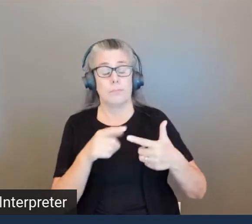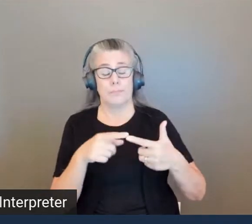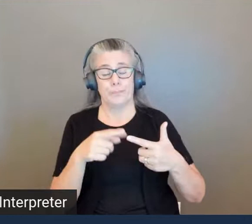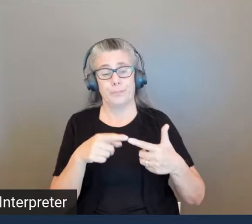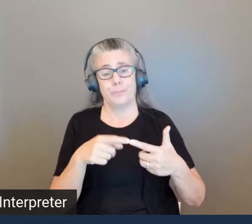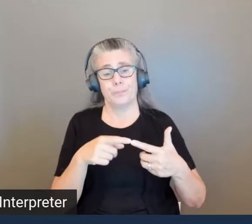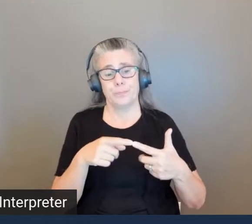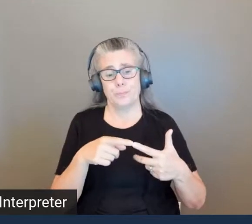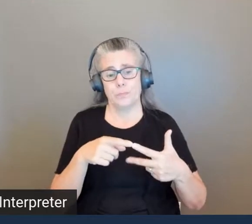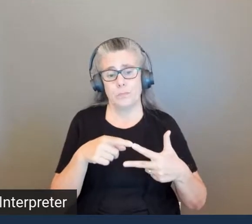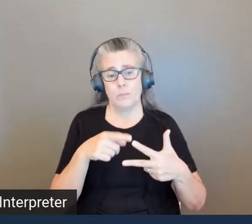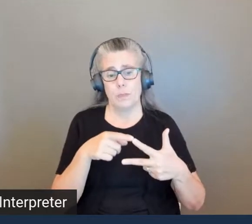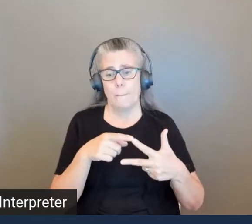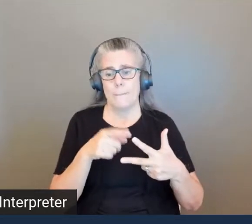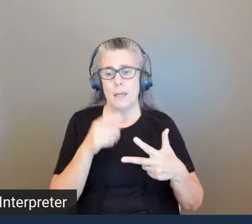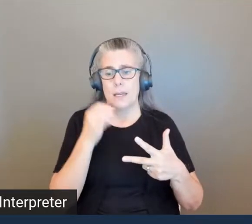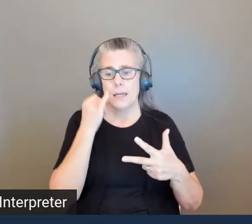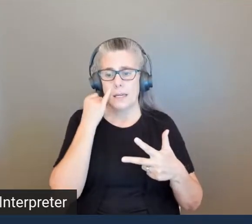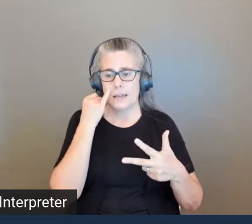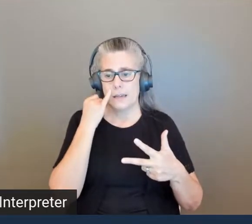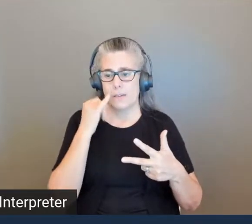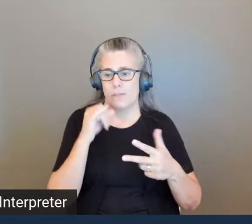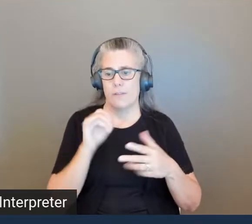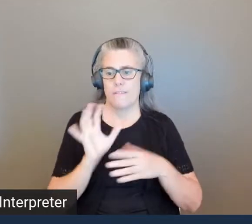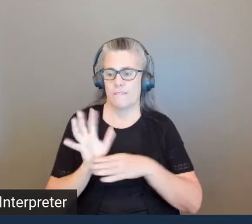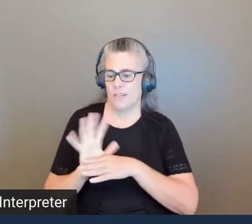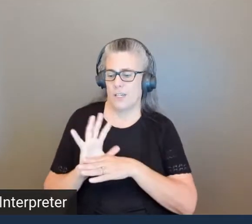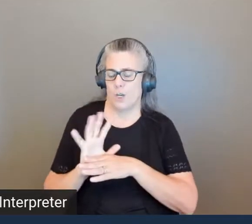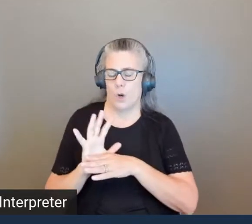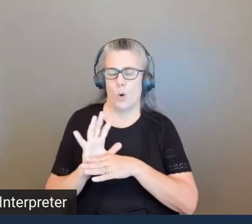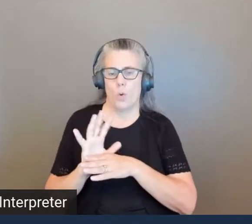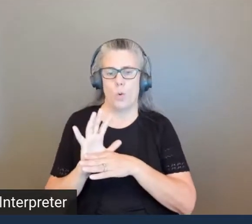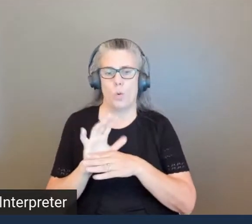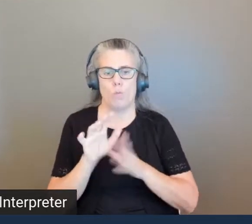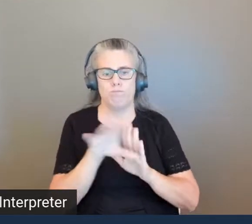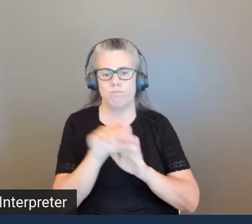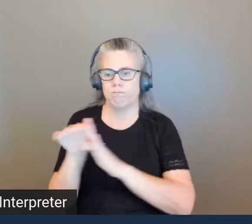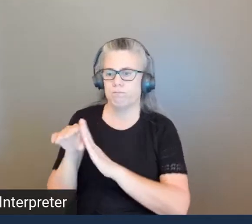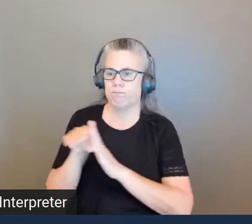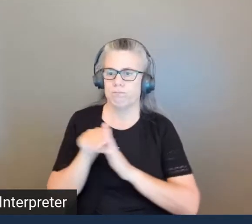where-in like you have video footage being recorded and you wanna kind of kick up these workflows